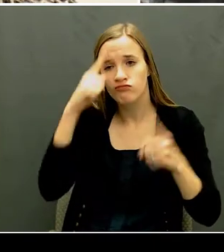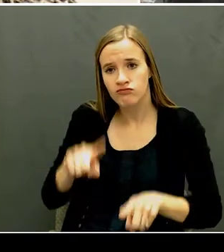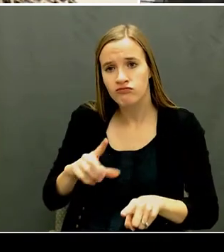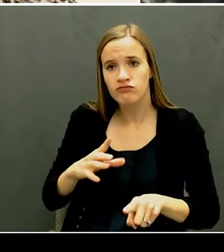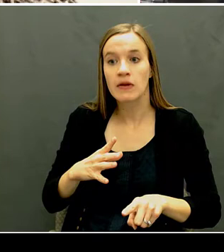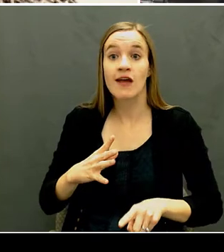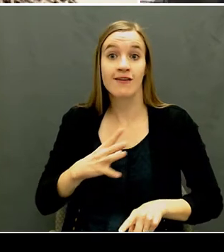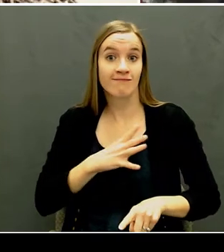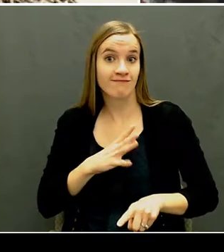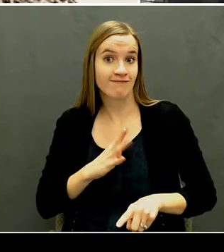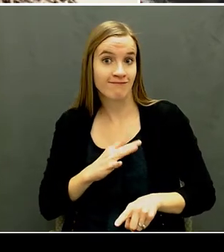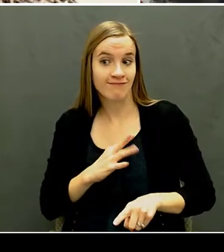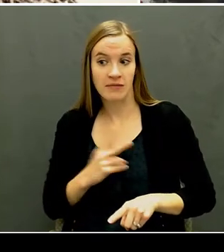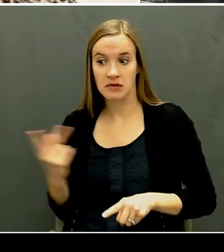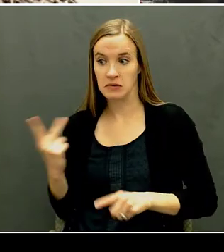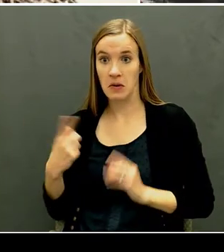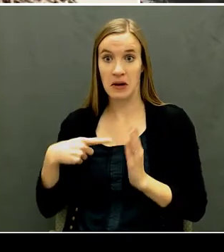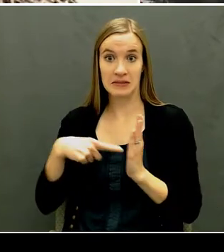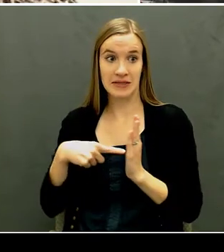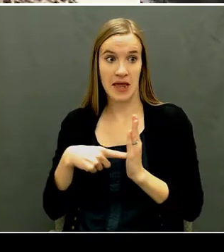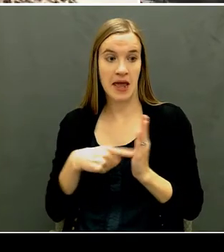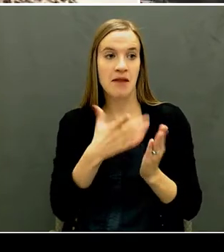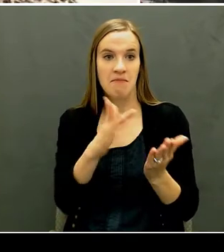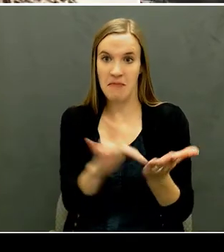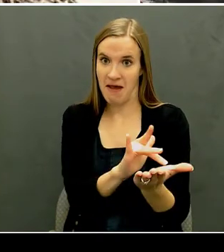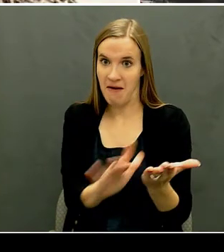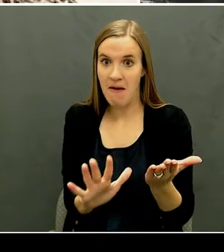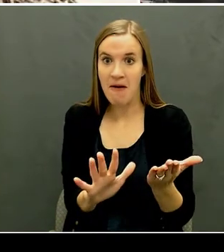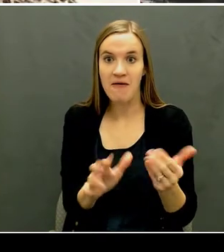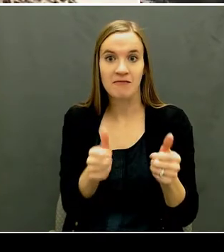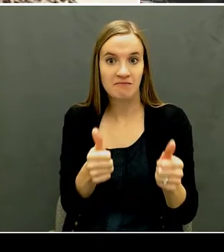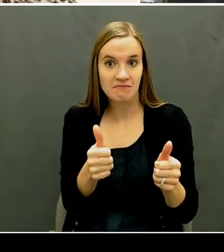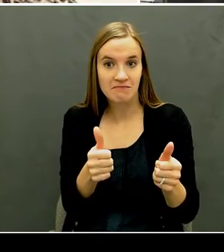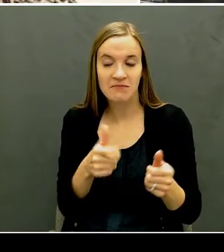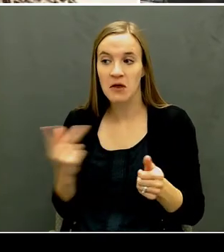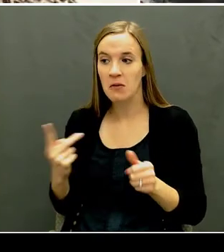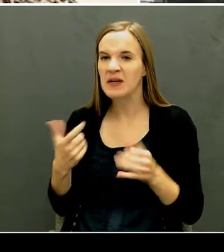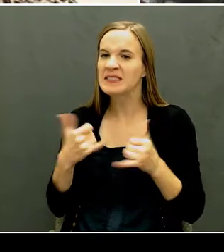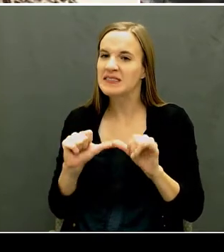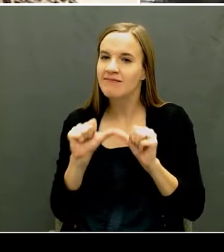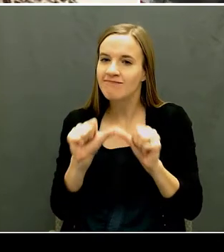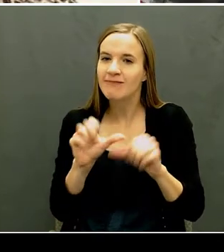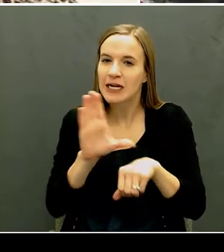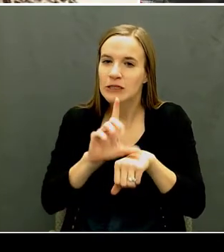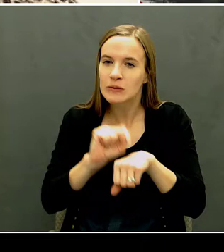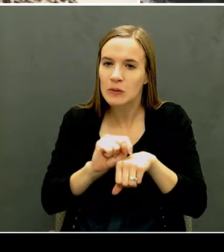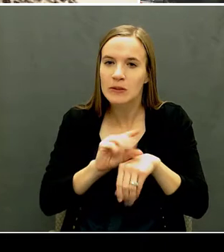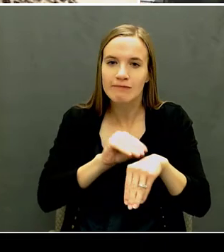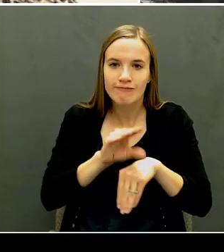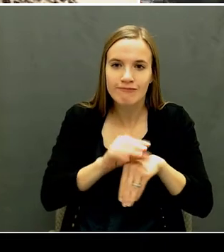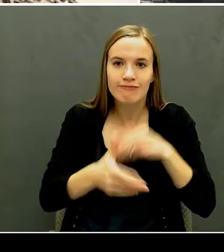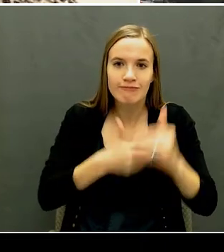off our debt. They kept calling Paul and I on has kind of consultants for them. And I ran into a guy